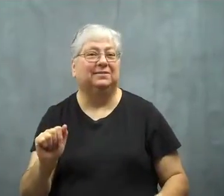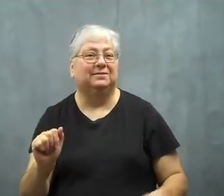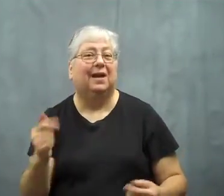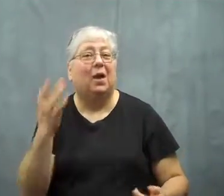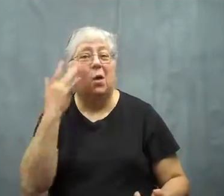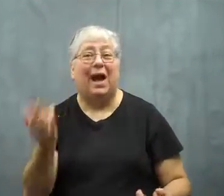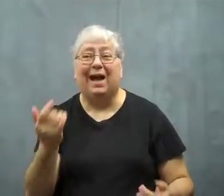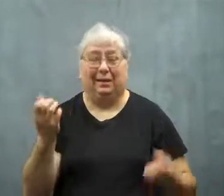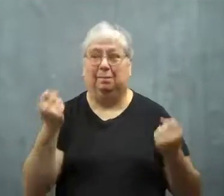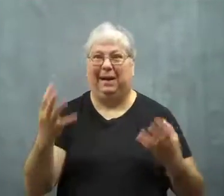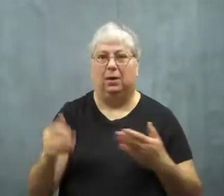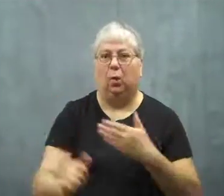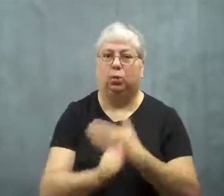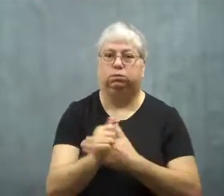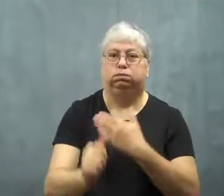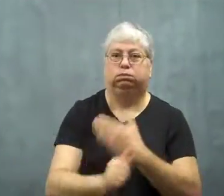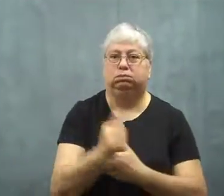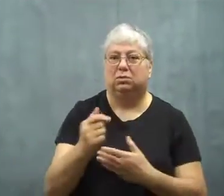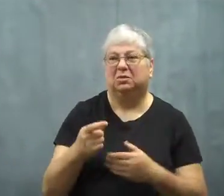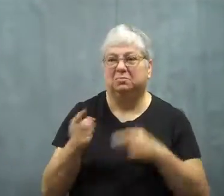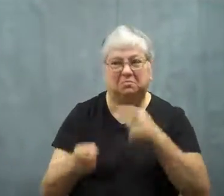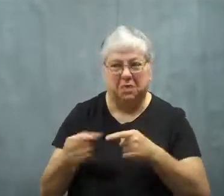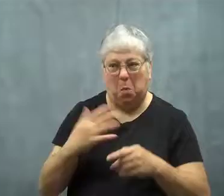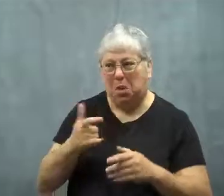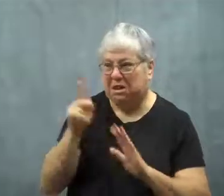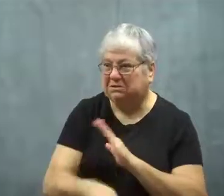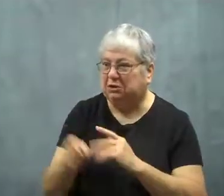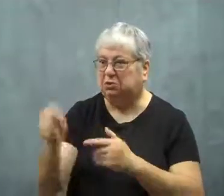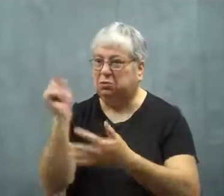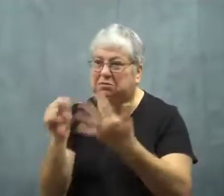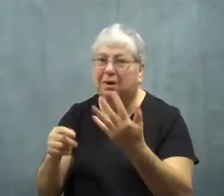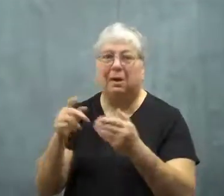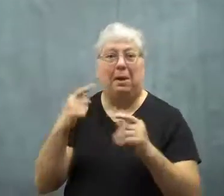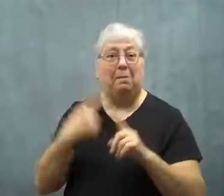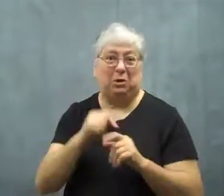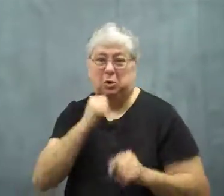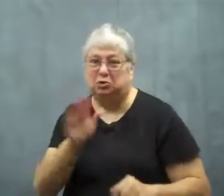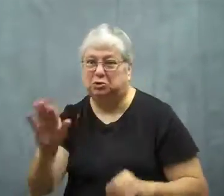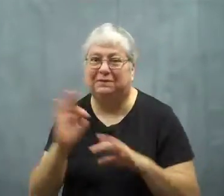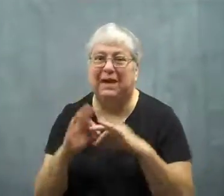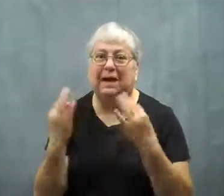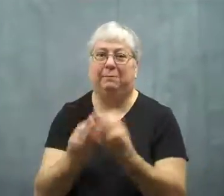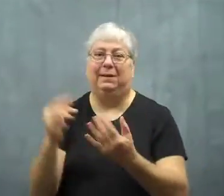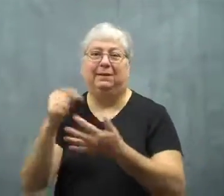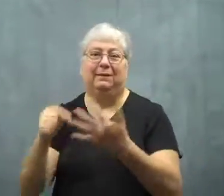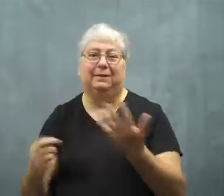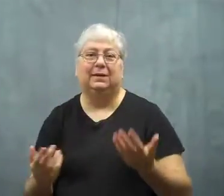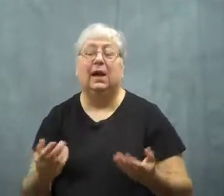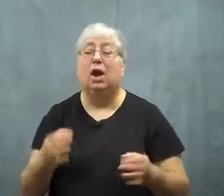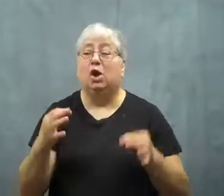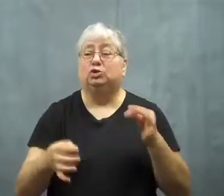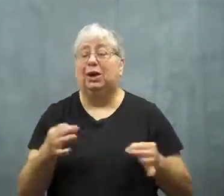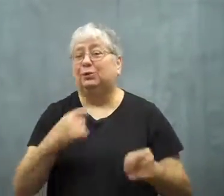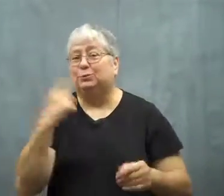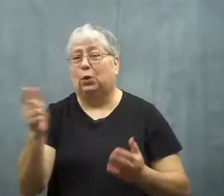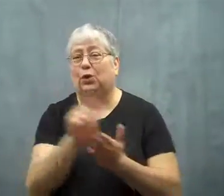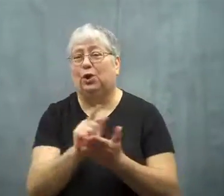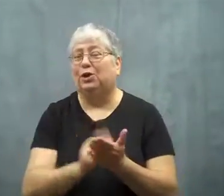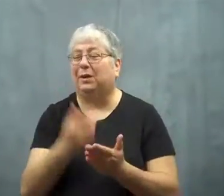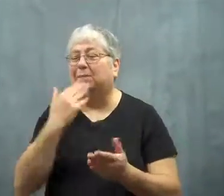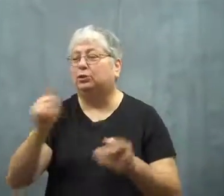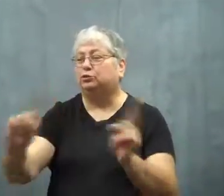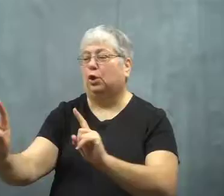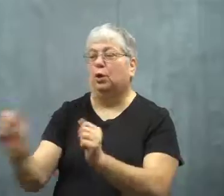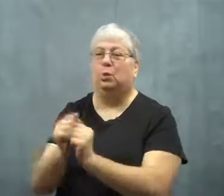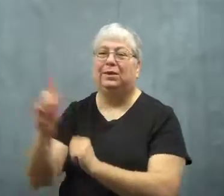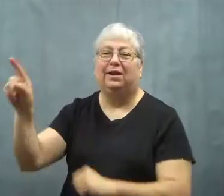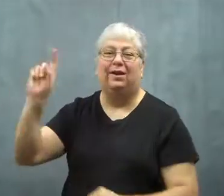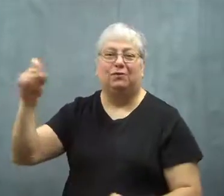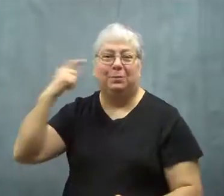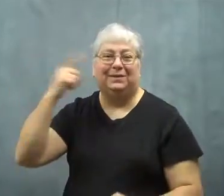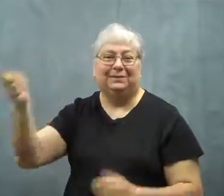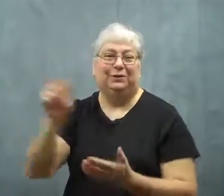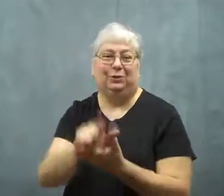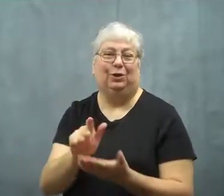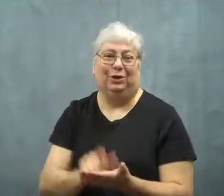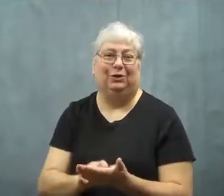There have been many threats against him and his family as well.